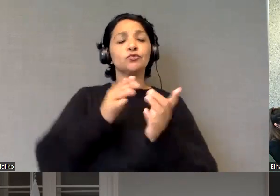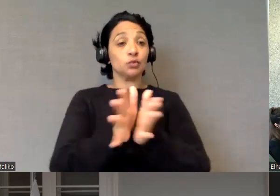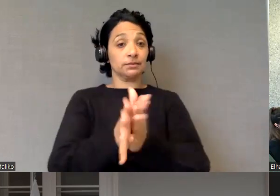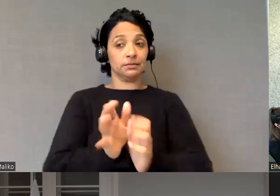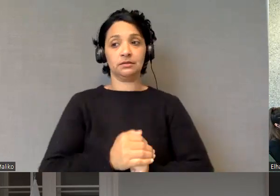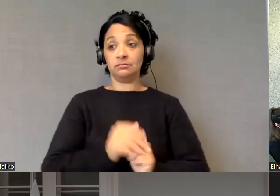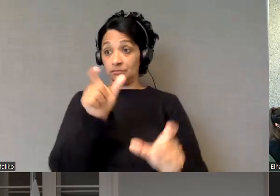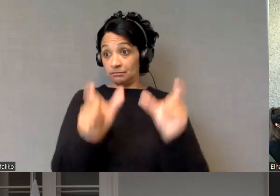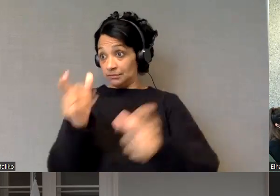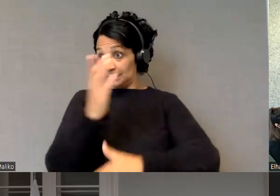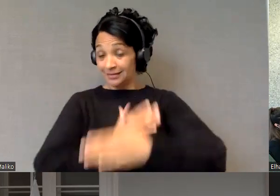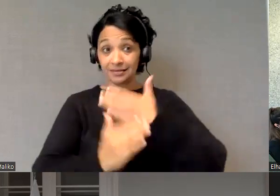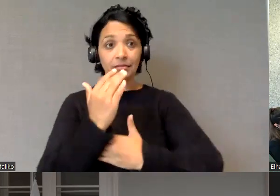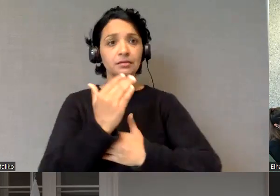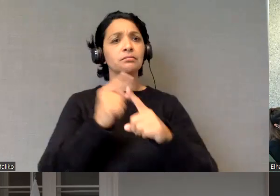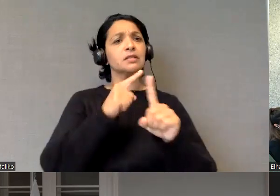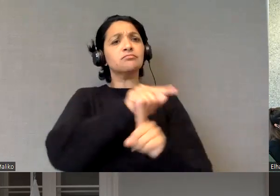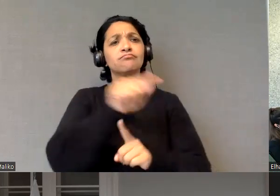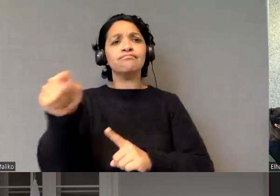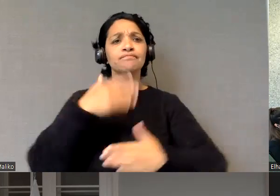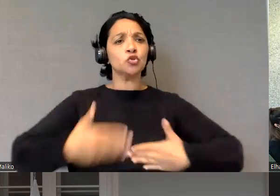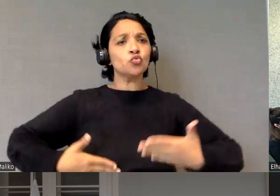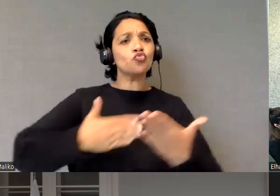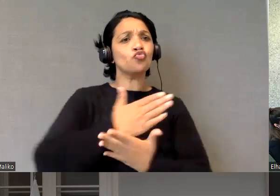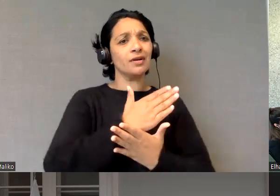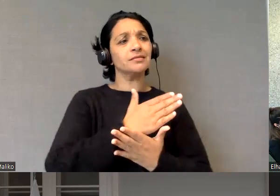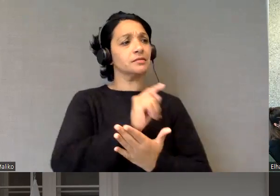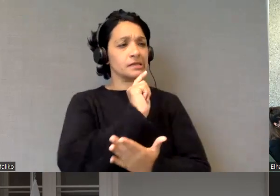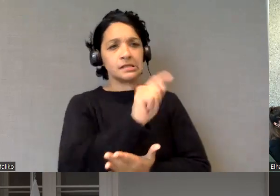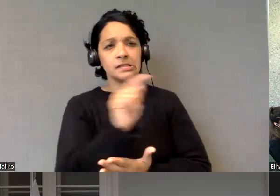rights across the peace continuum, which has been stated already today is a major focus